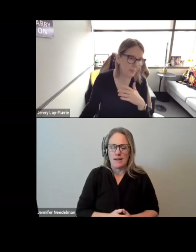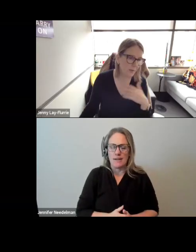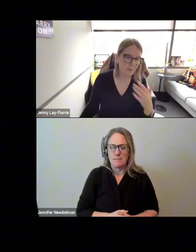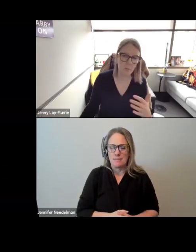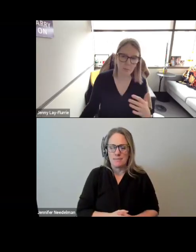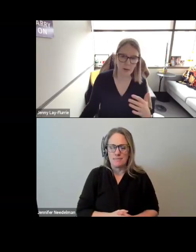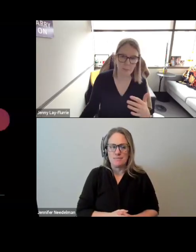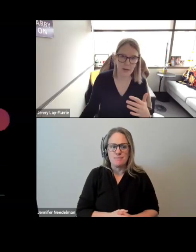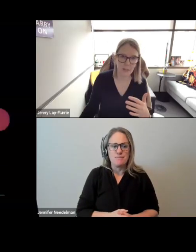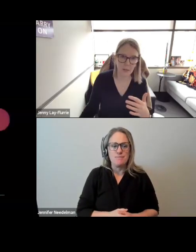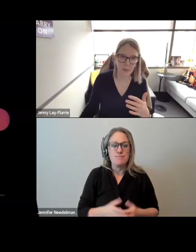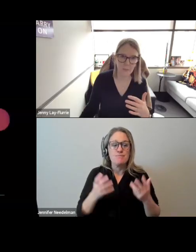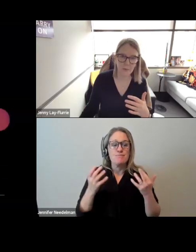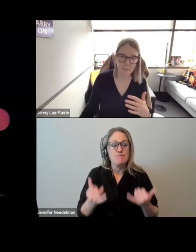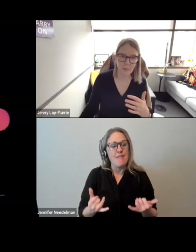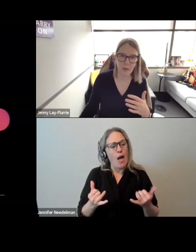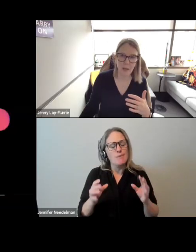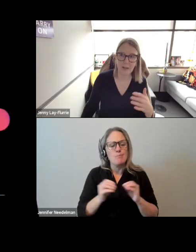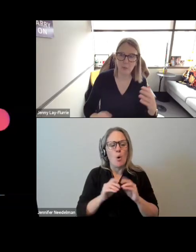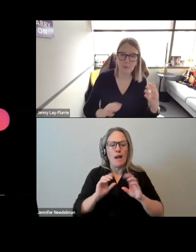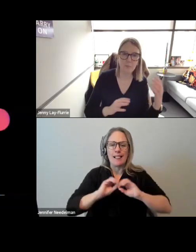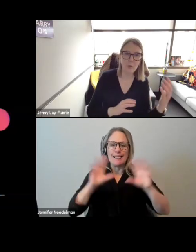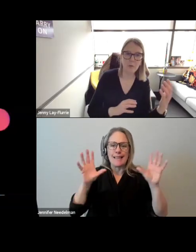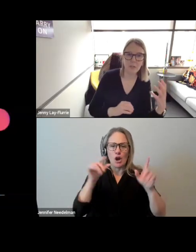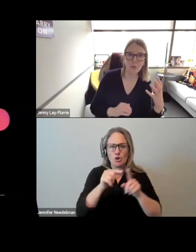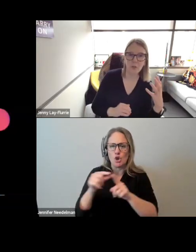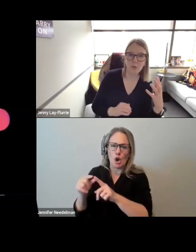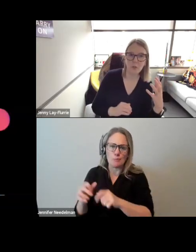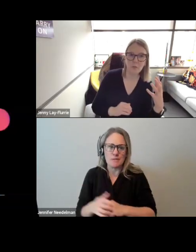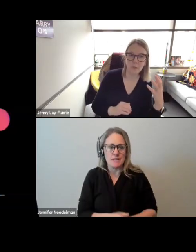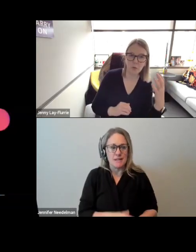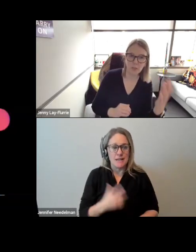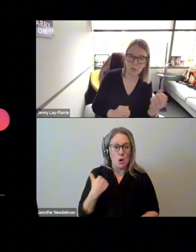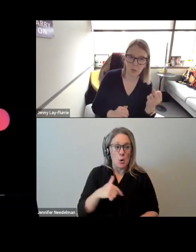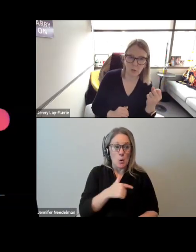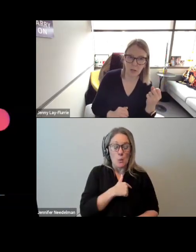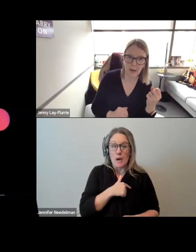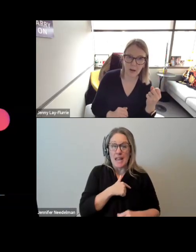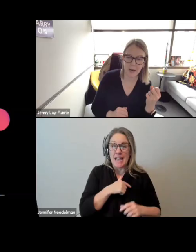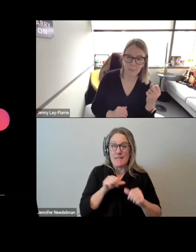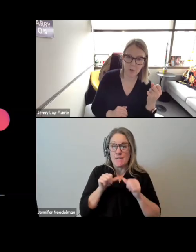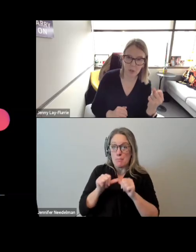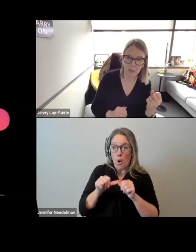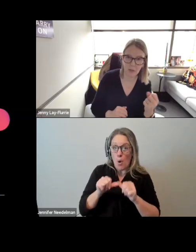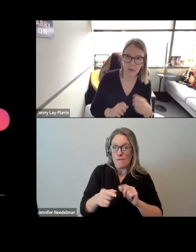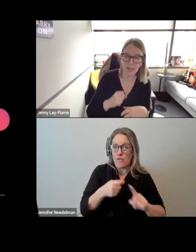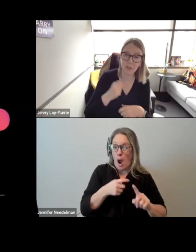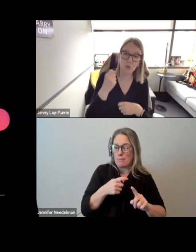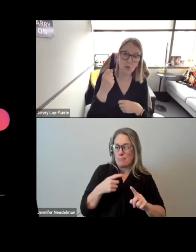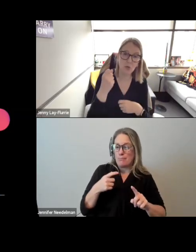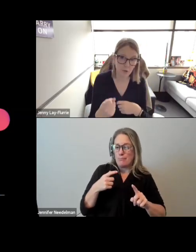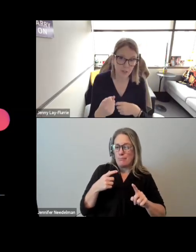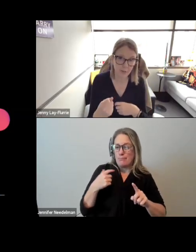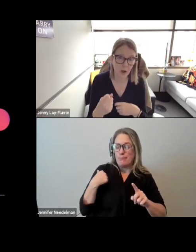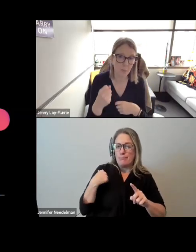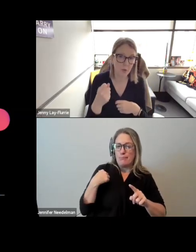So let me put this in more pragmatic terms: as we've moved into, from traditional AI and machine learning into generative AI,